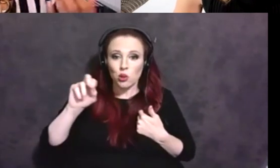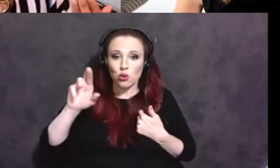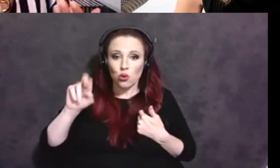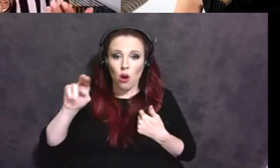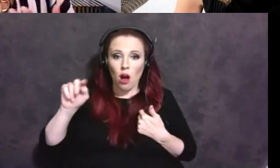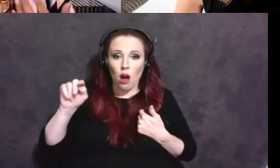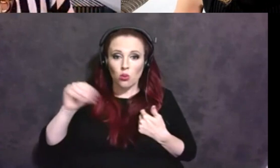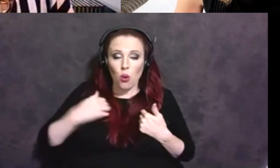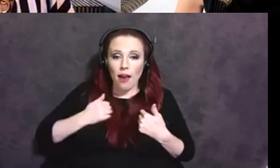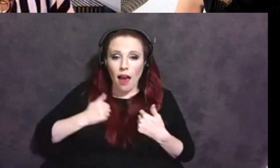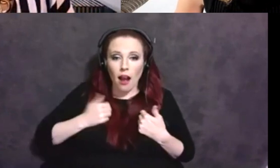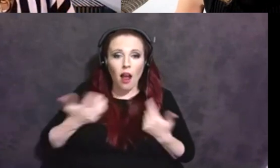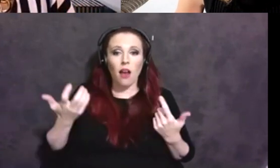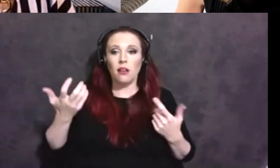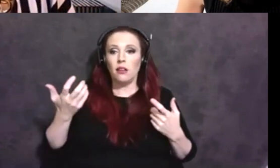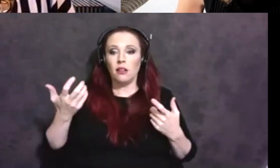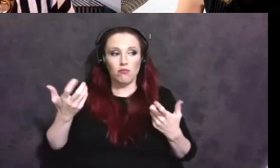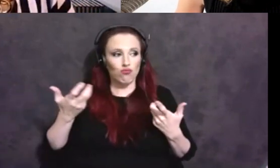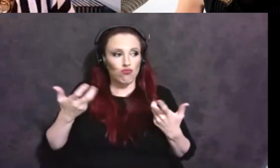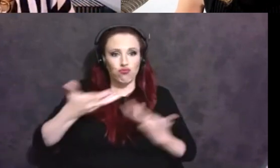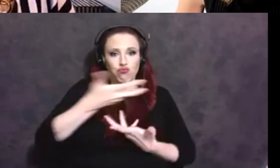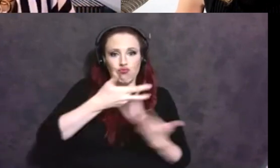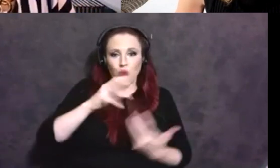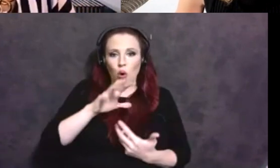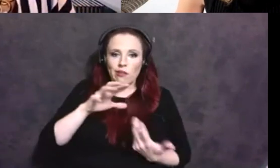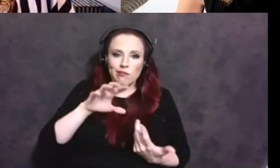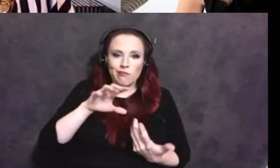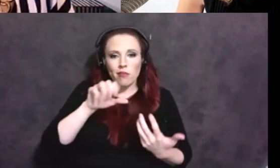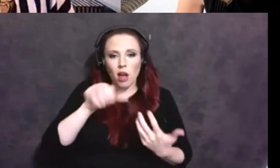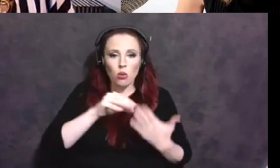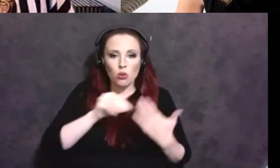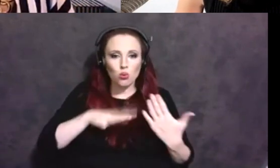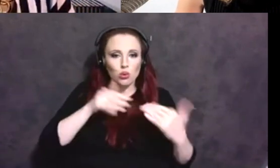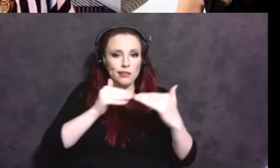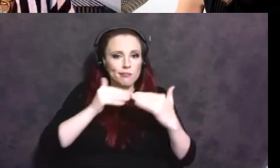parents would come home and talk about their own experiences. I had my own experiences